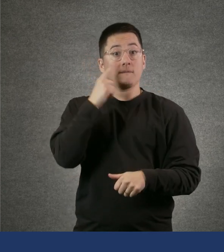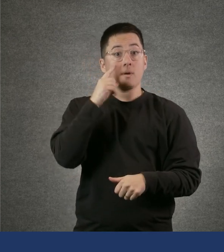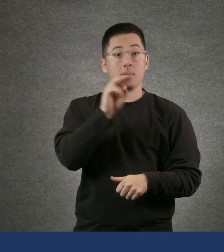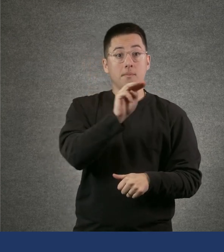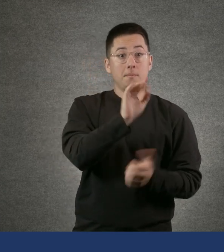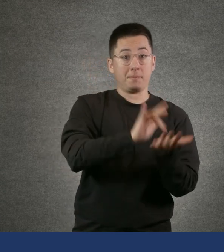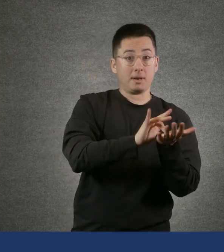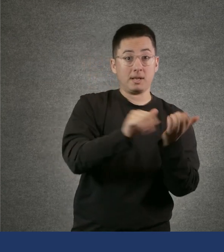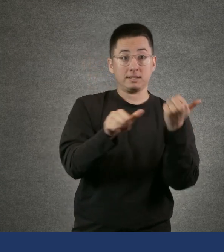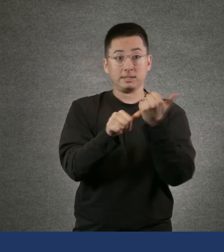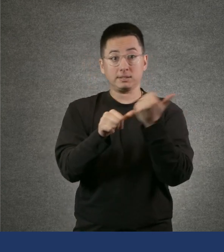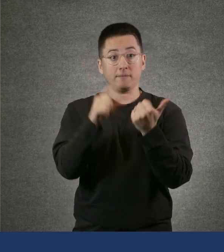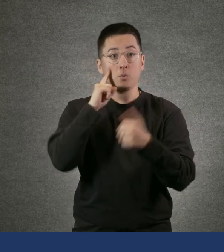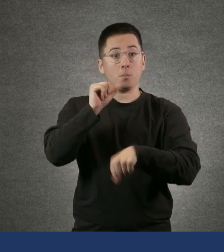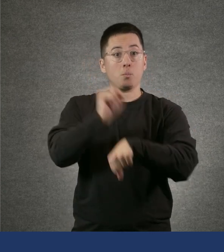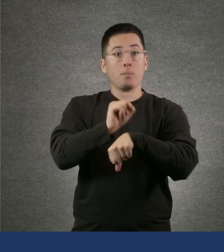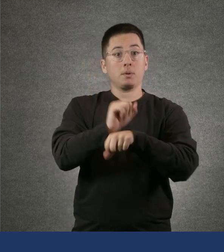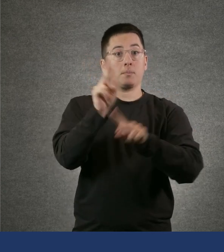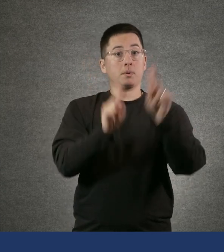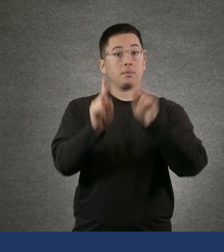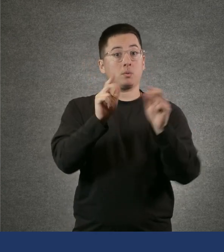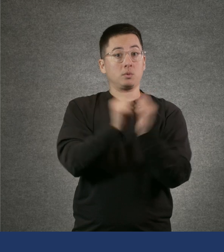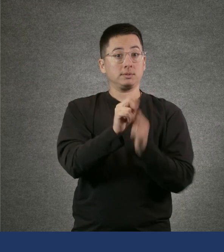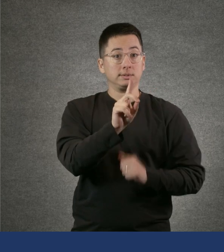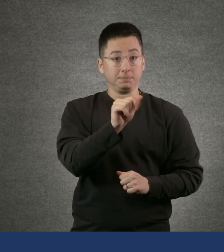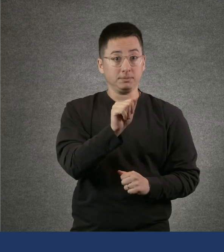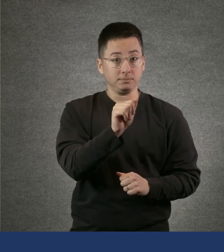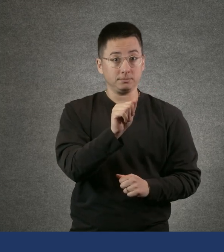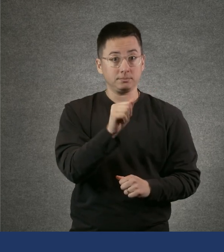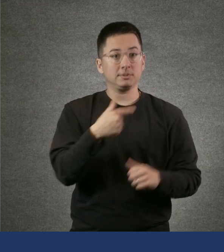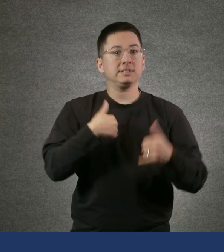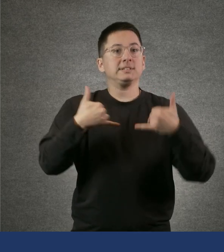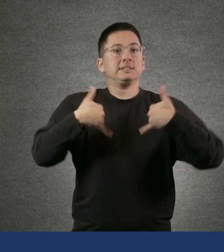for medical assistance for employed persons with disabilities.